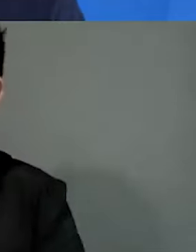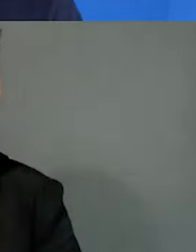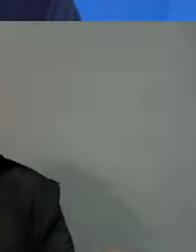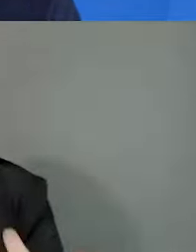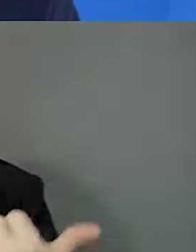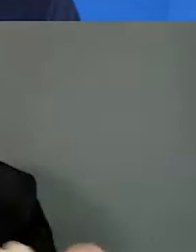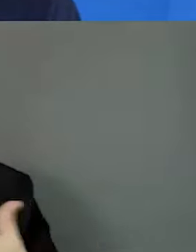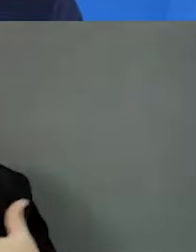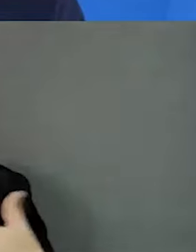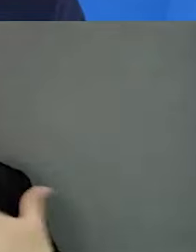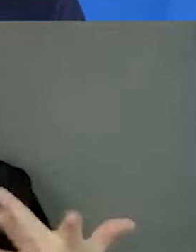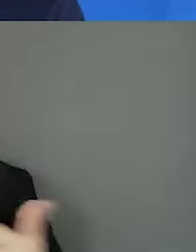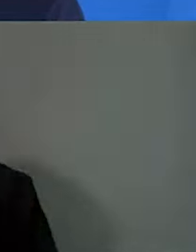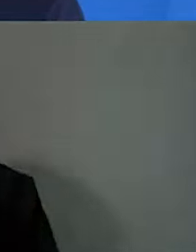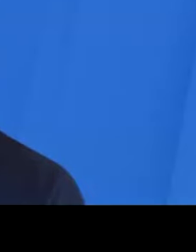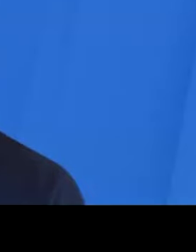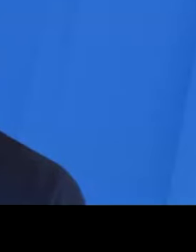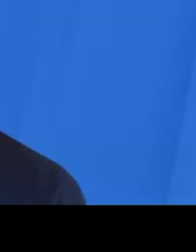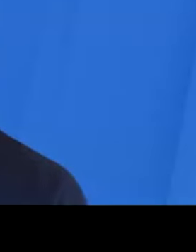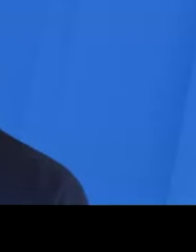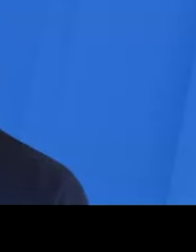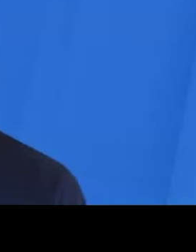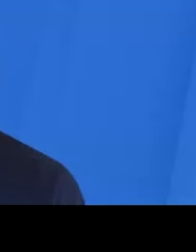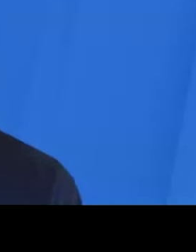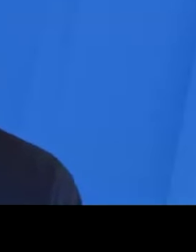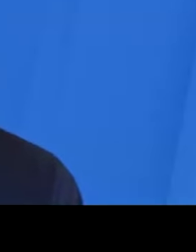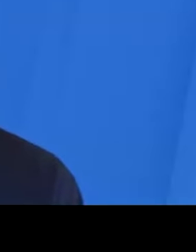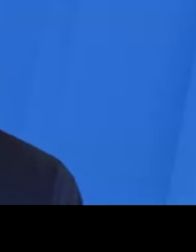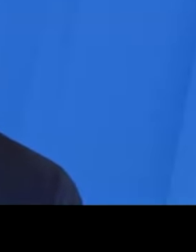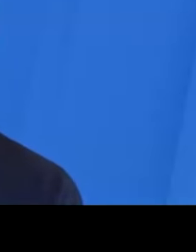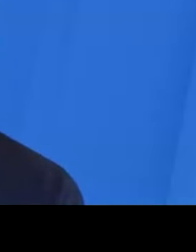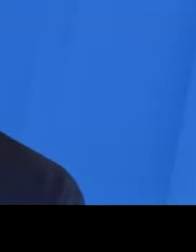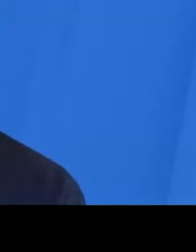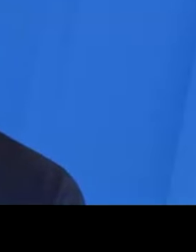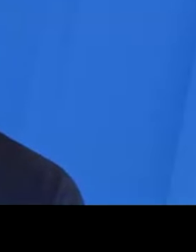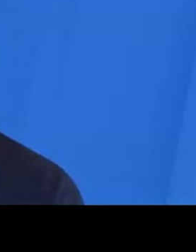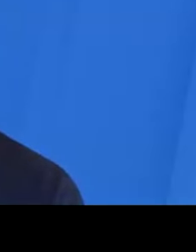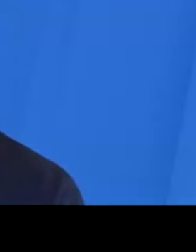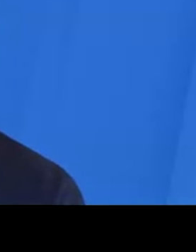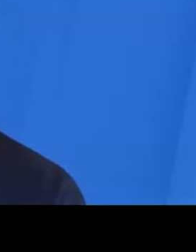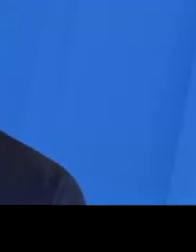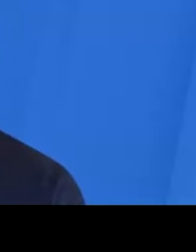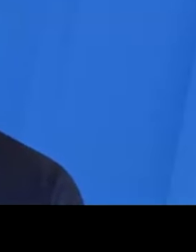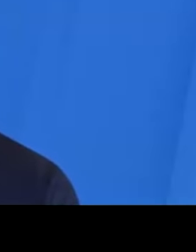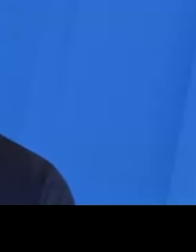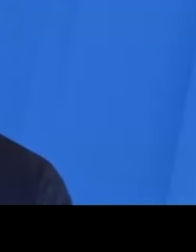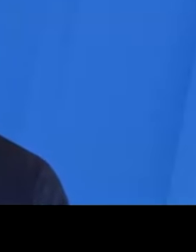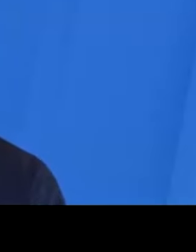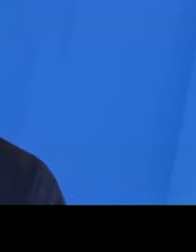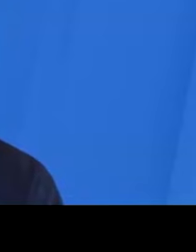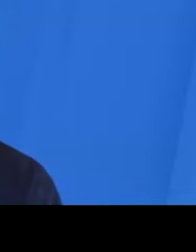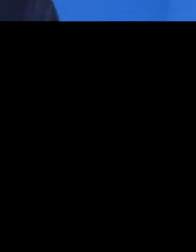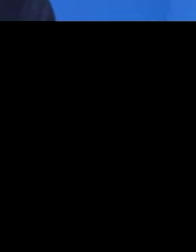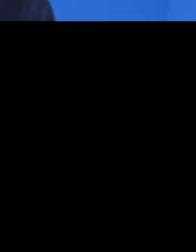which will cover NSF's implementation of the common forms for the biographical sketch and current and pending other support.